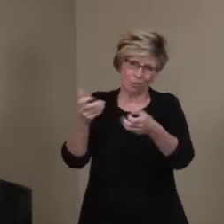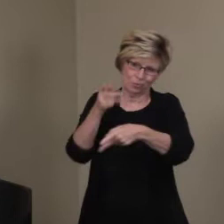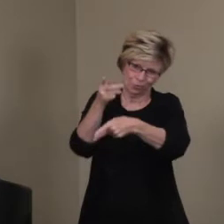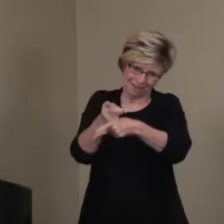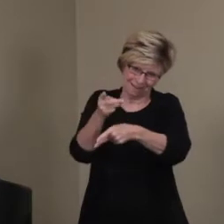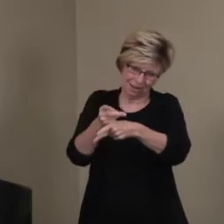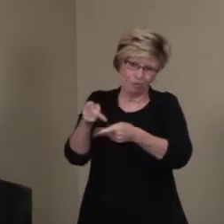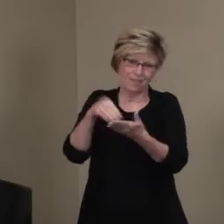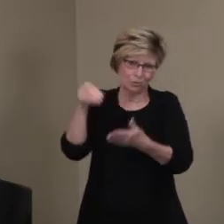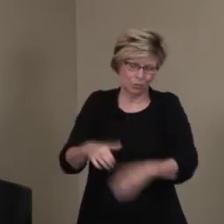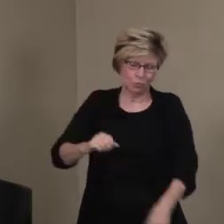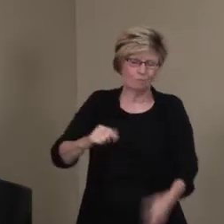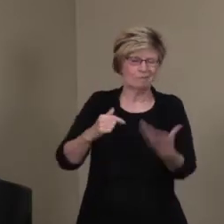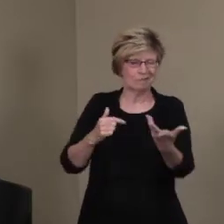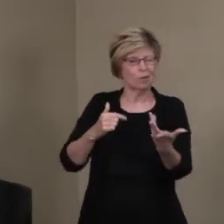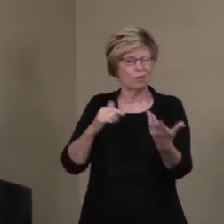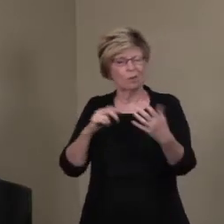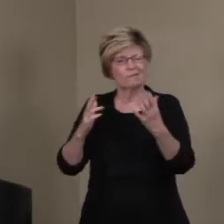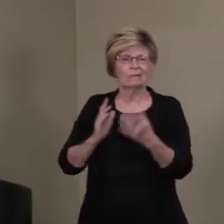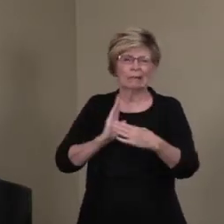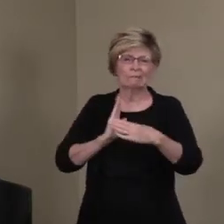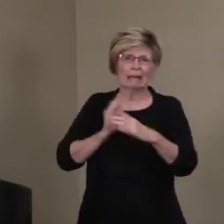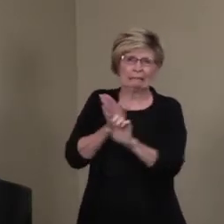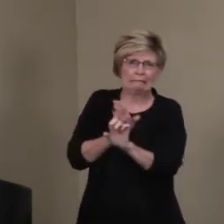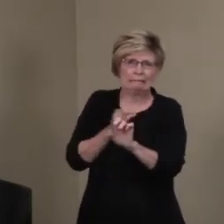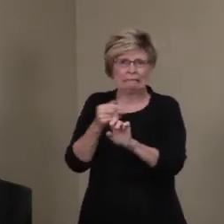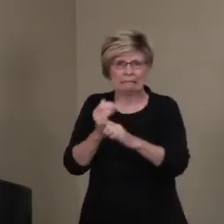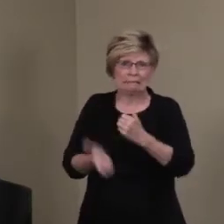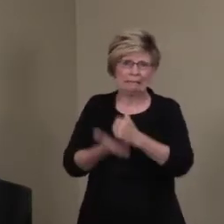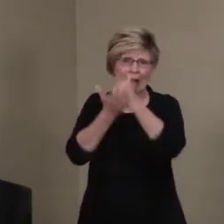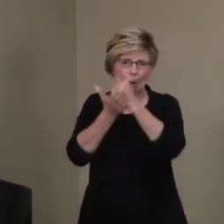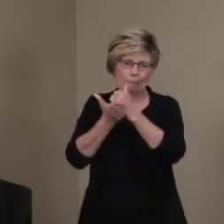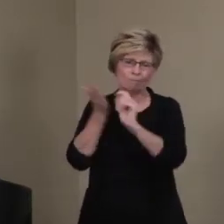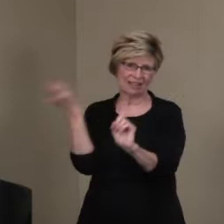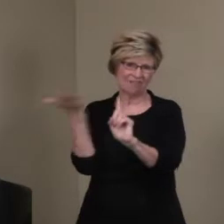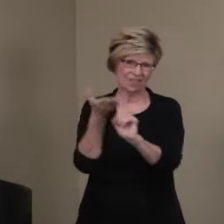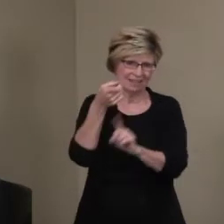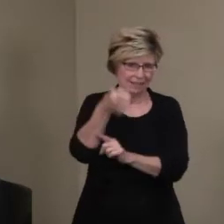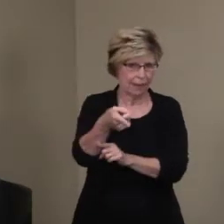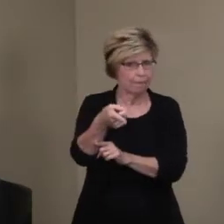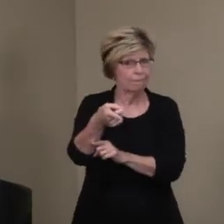want to care for their child they want to be there for them help them but we